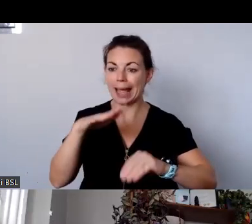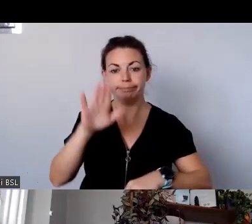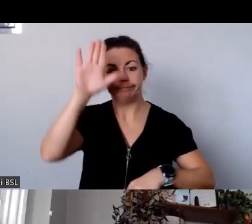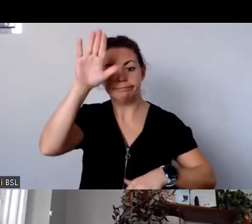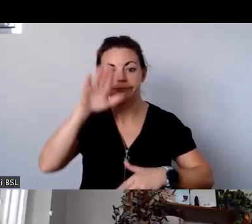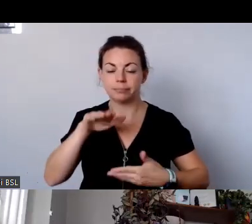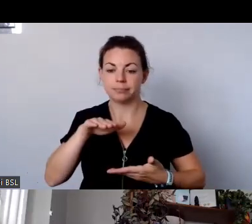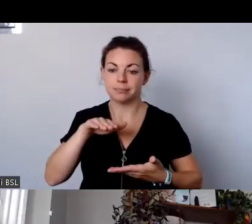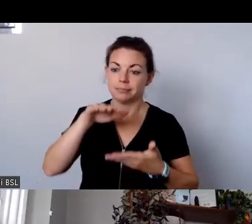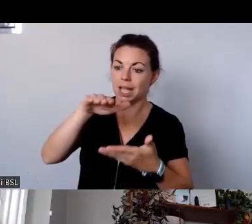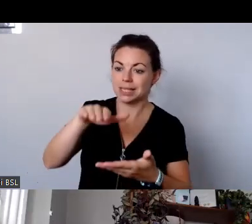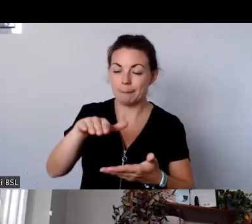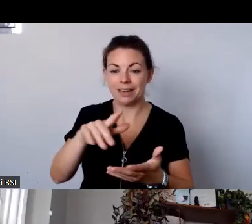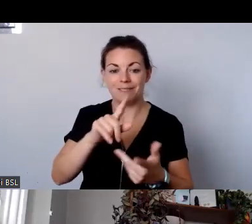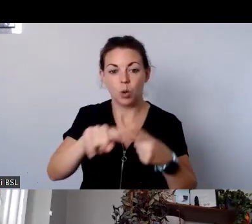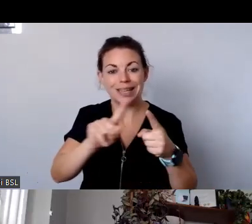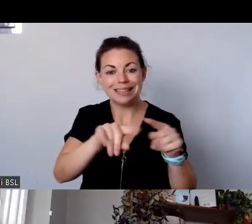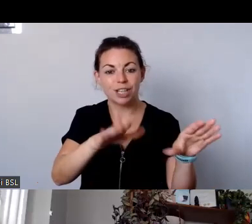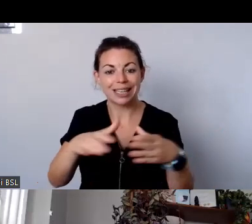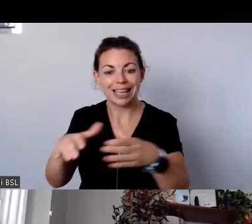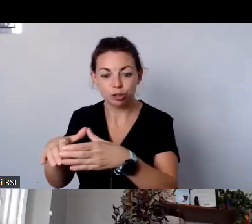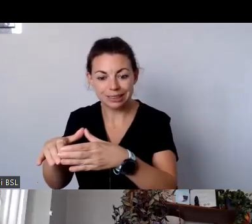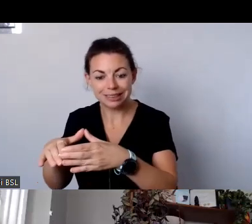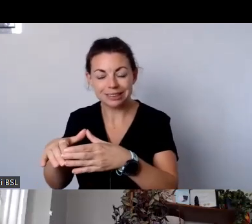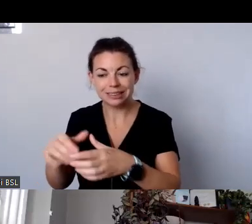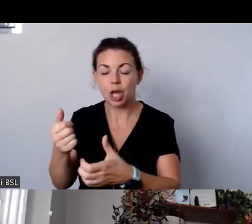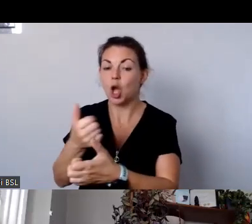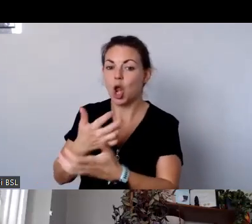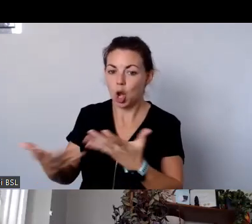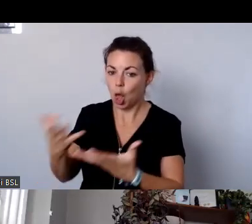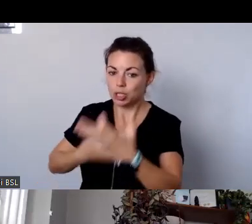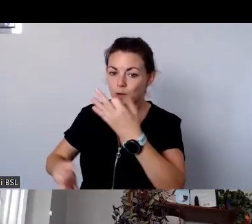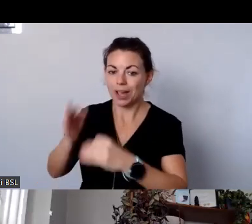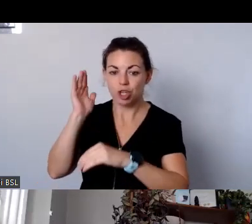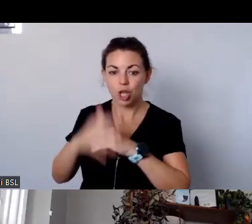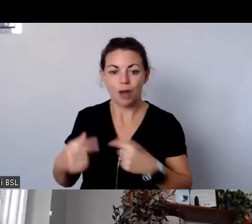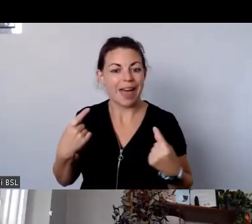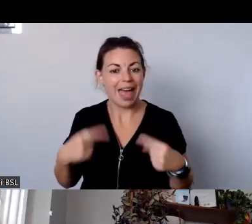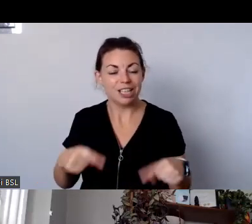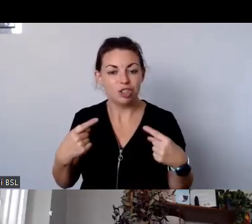We have had quite a lot of questions coming in about eligibility and who can enter.